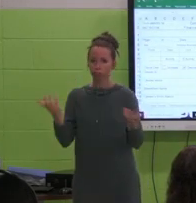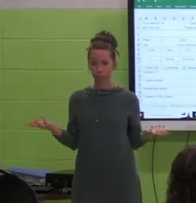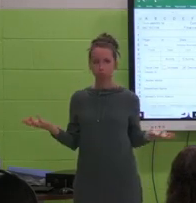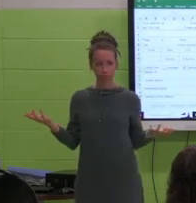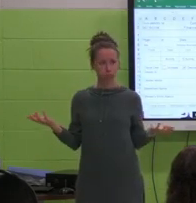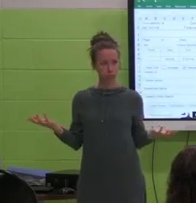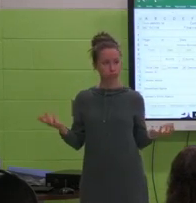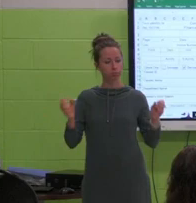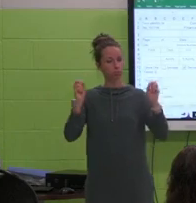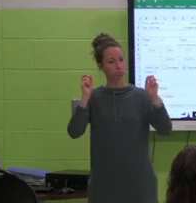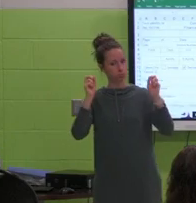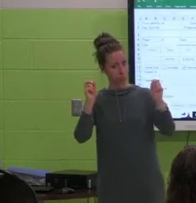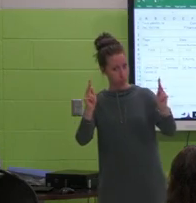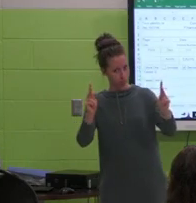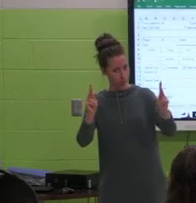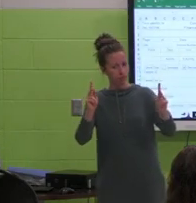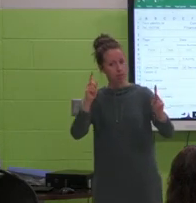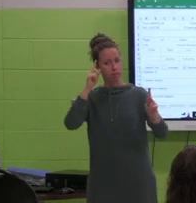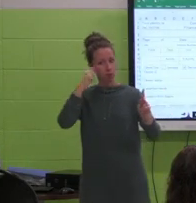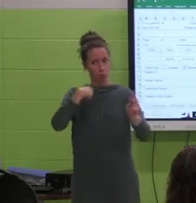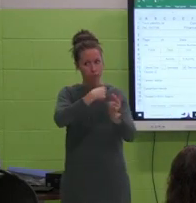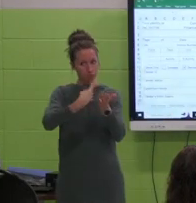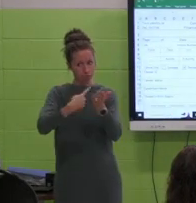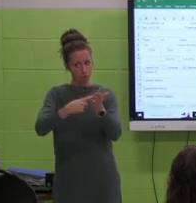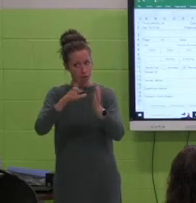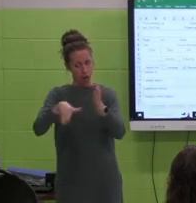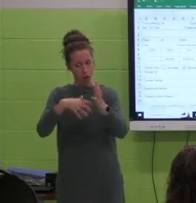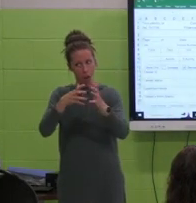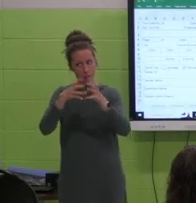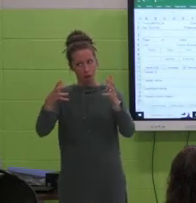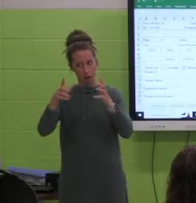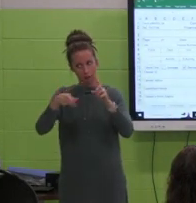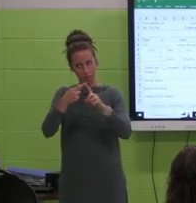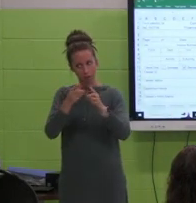so it sounds to me like we've talked a lot about general fund we do have a little bit of federal